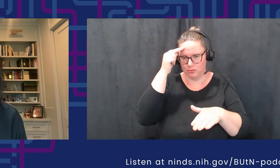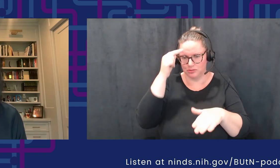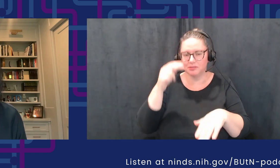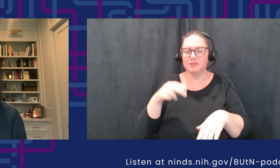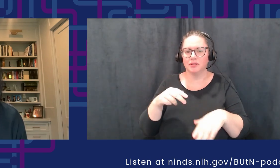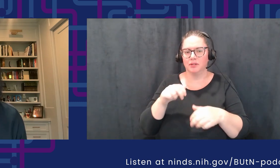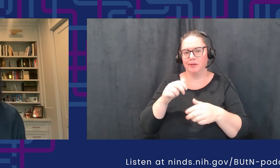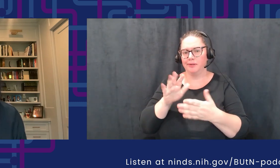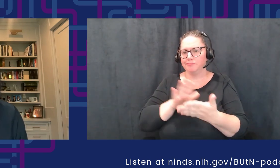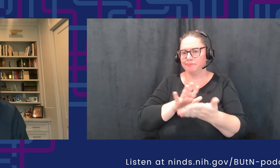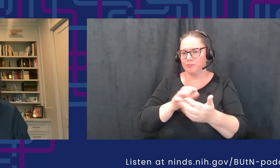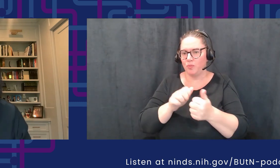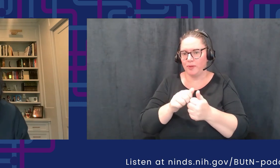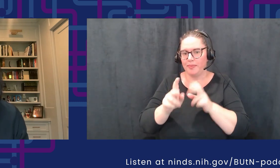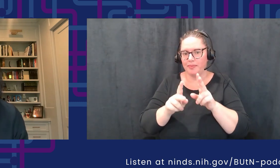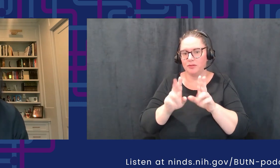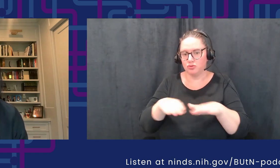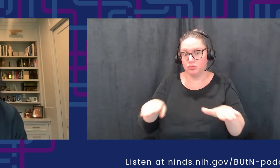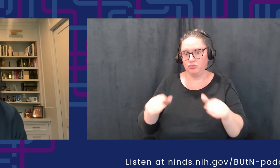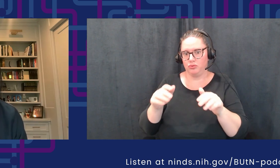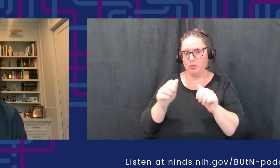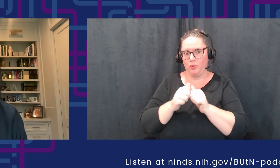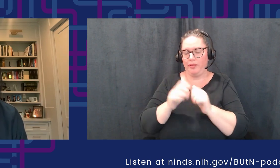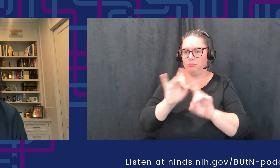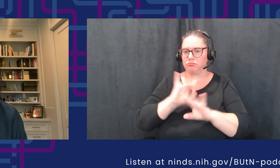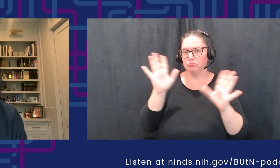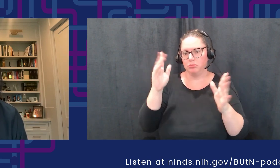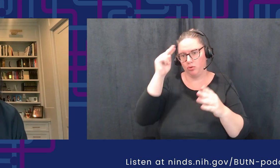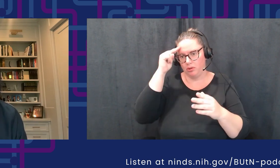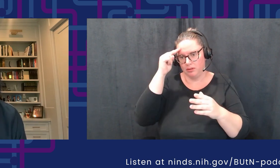Neurologist--encountering children with devastating neurologic diseases,